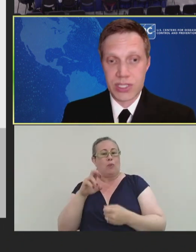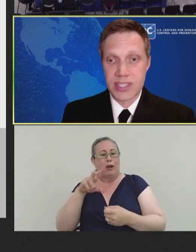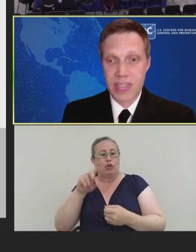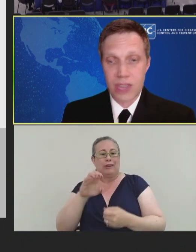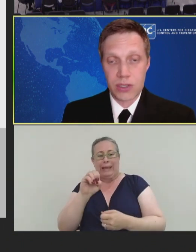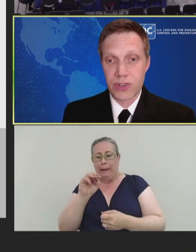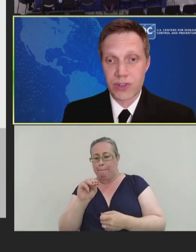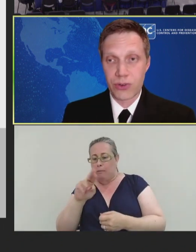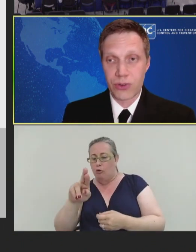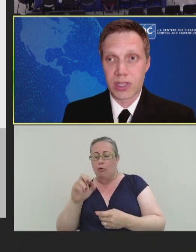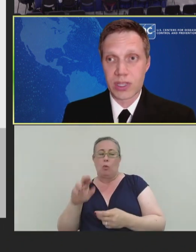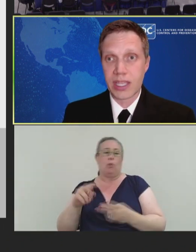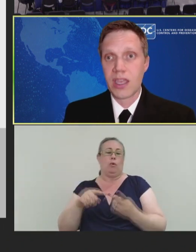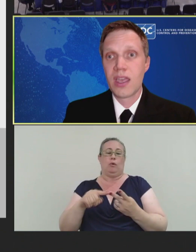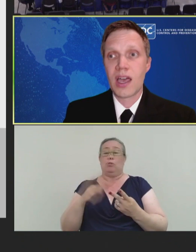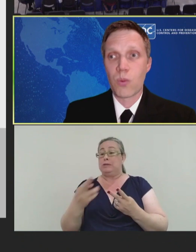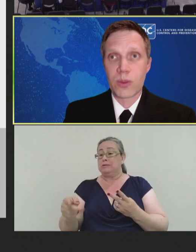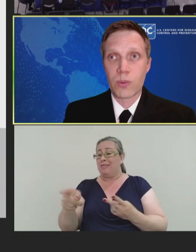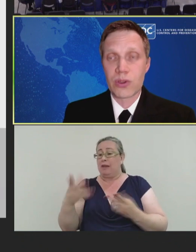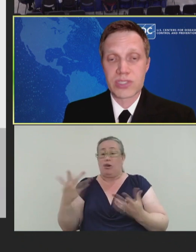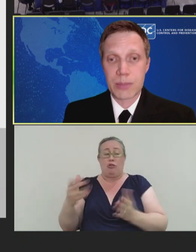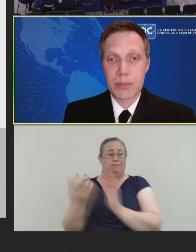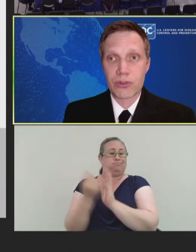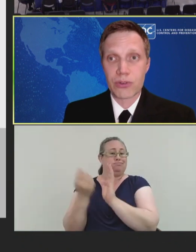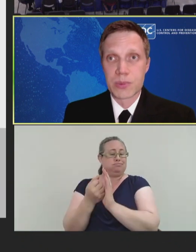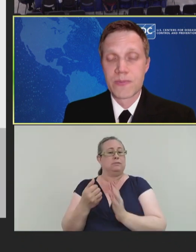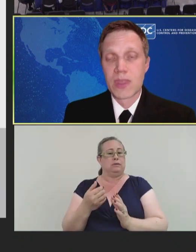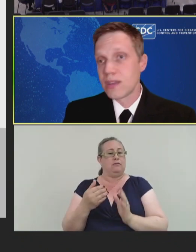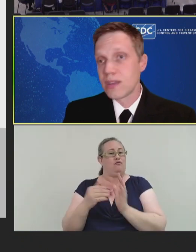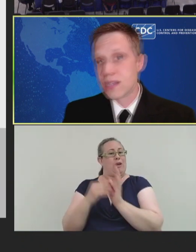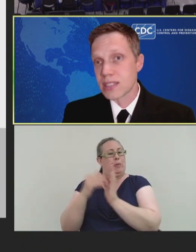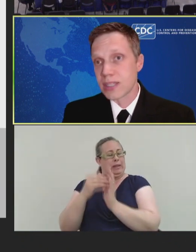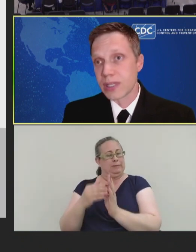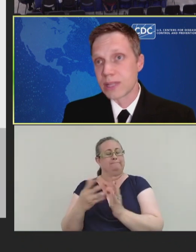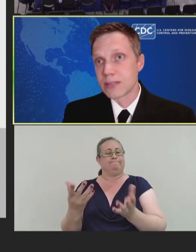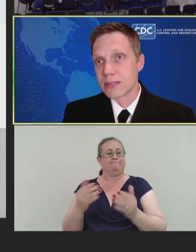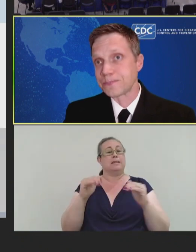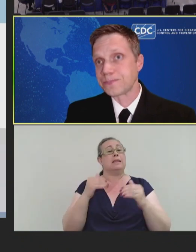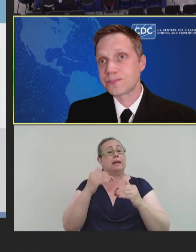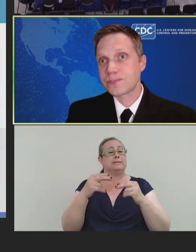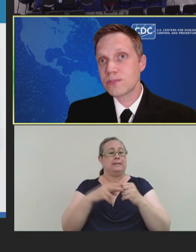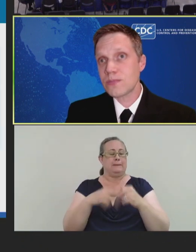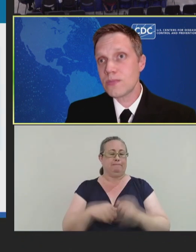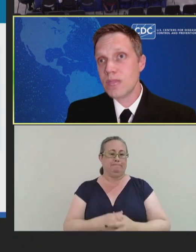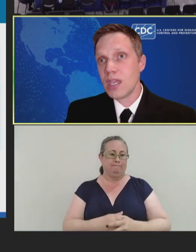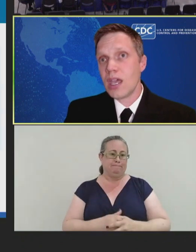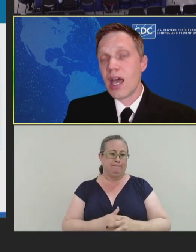that they use very frequently working with those types of groups. Next slide, please.